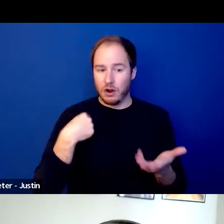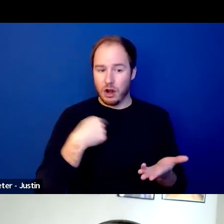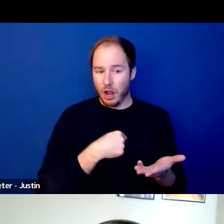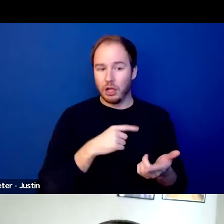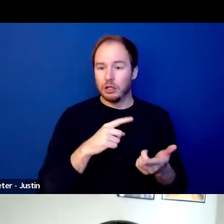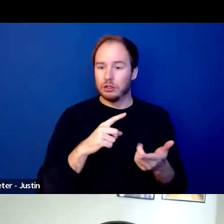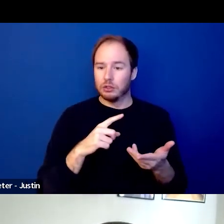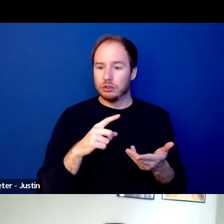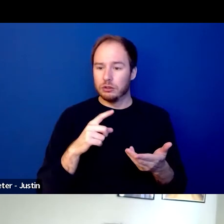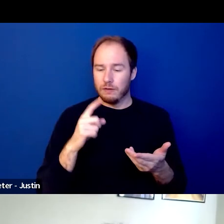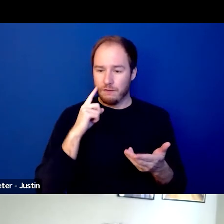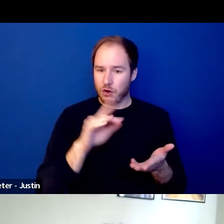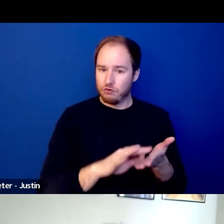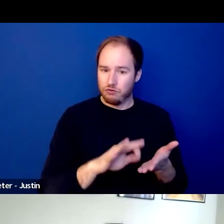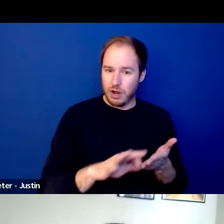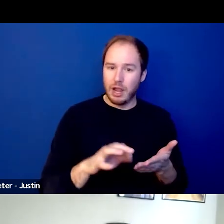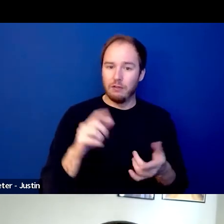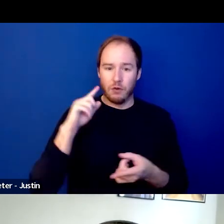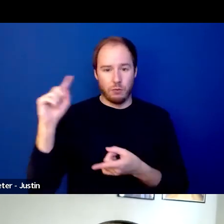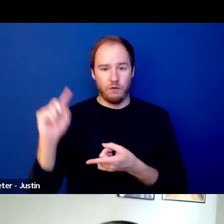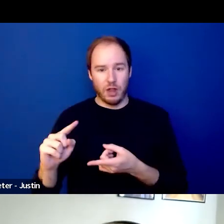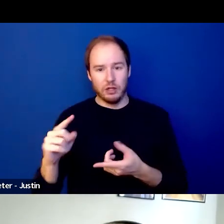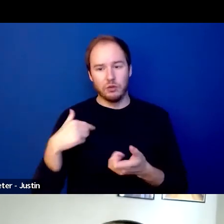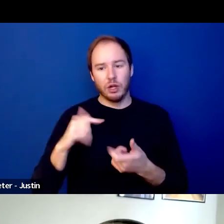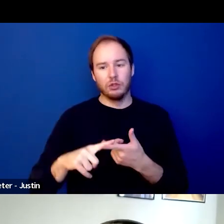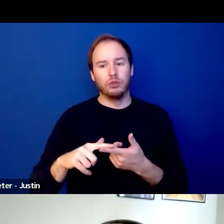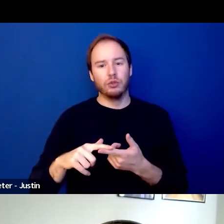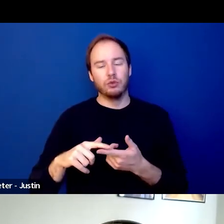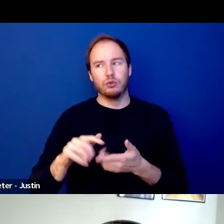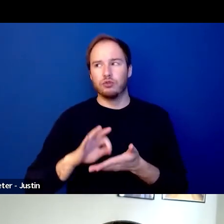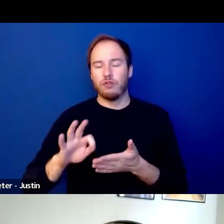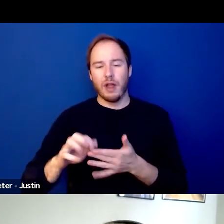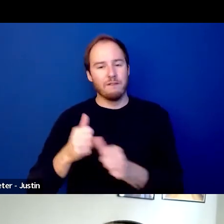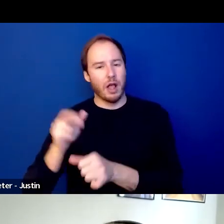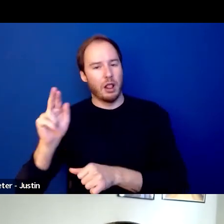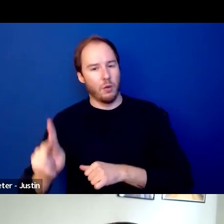as far as tracking, is we're trying to track follow up. So we're trying to make sure that after,